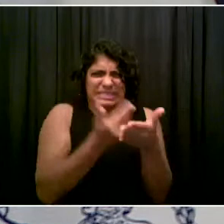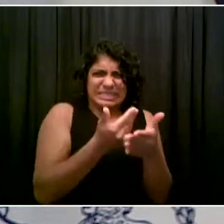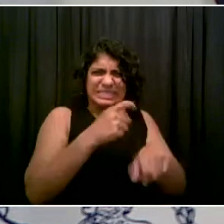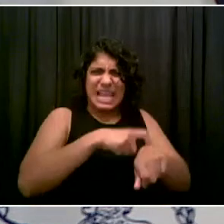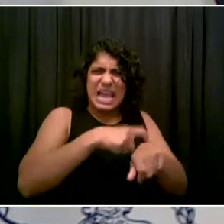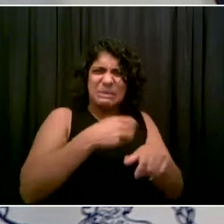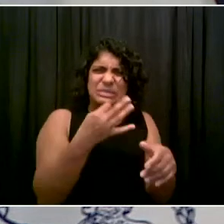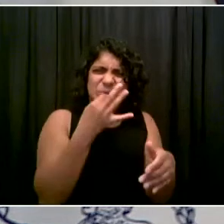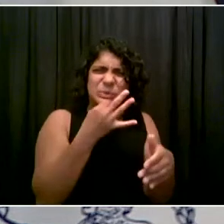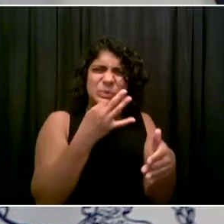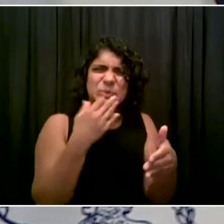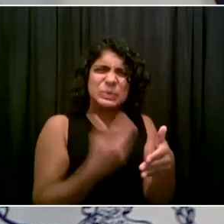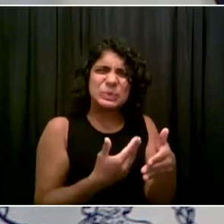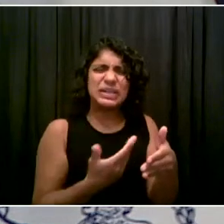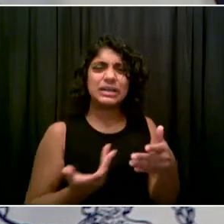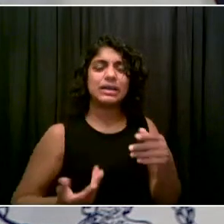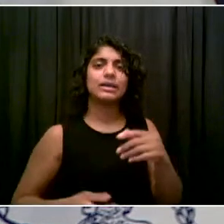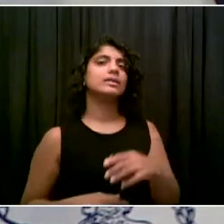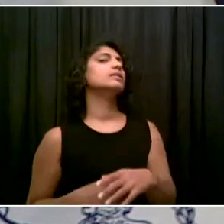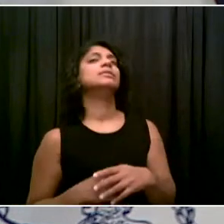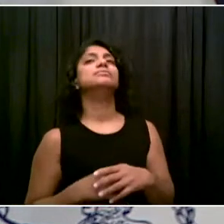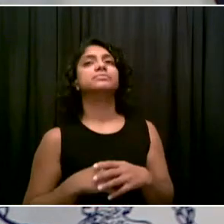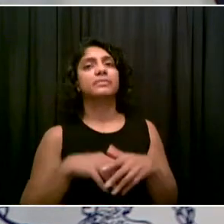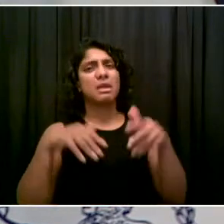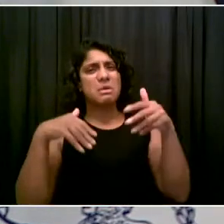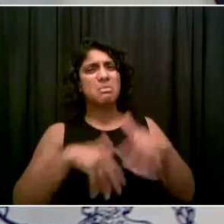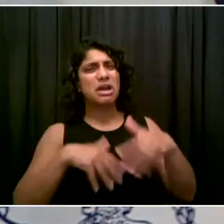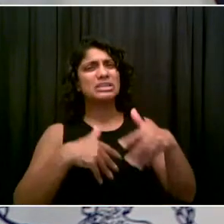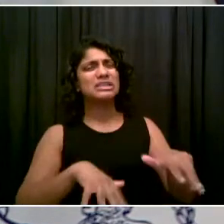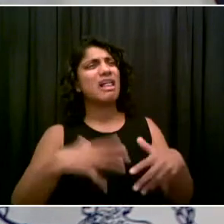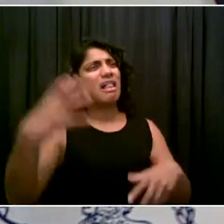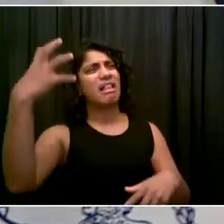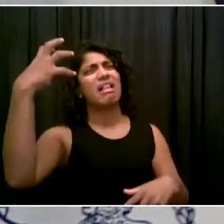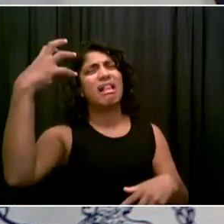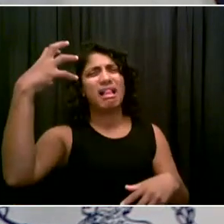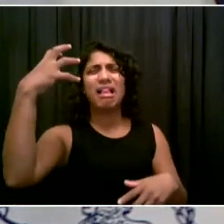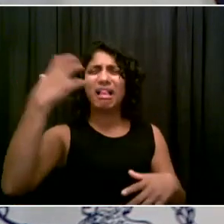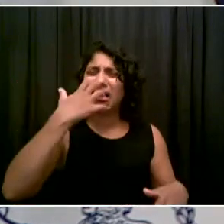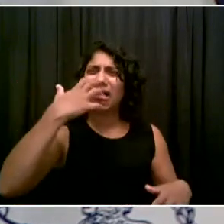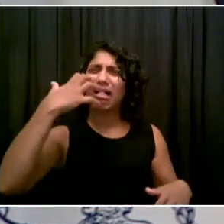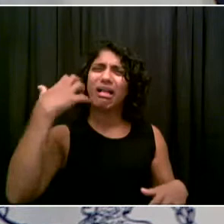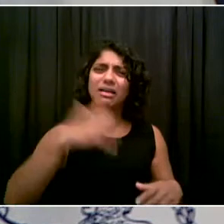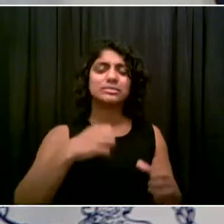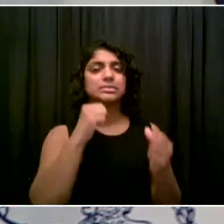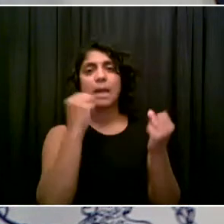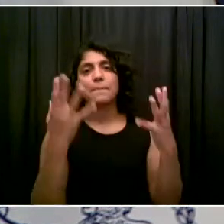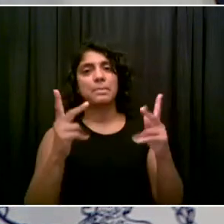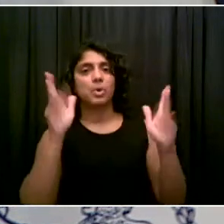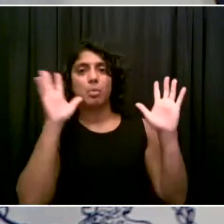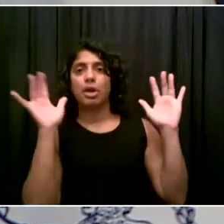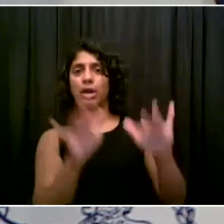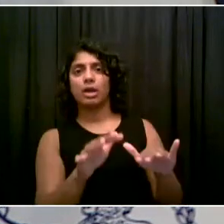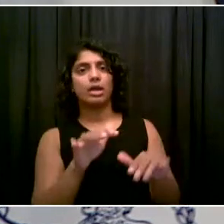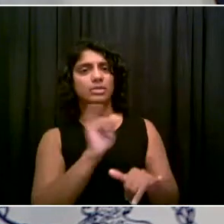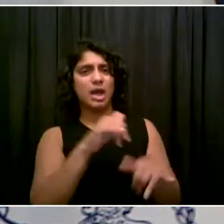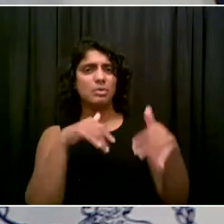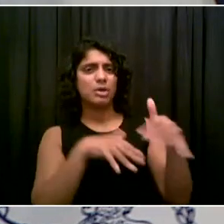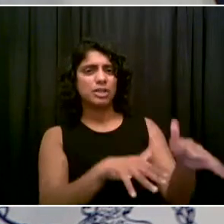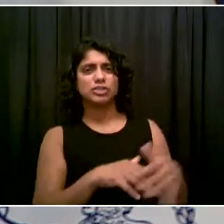YEAR WAX IT WAS ABOUT US OREPENINAG ND WE SAID IT WAS GOING TO BE ONE